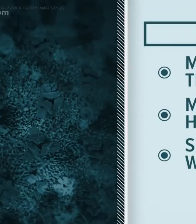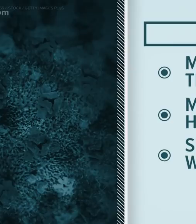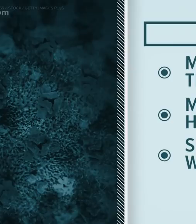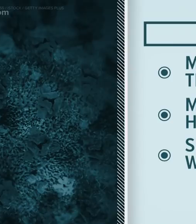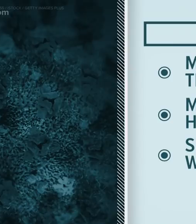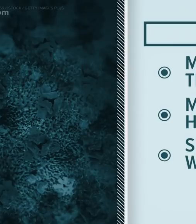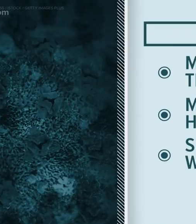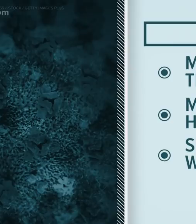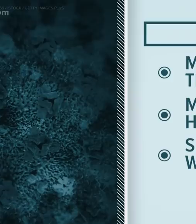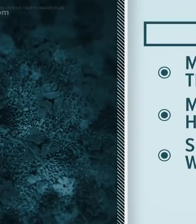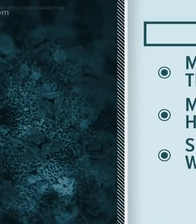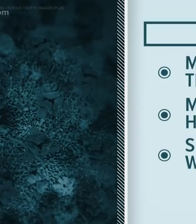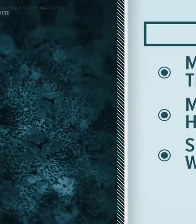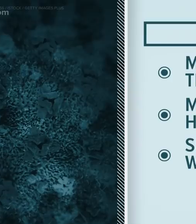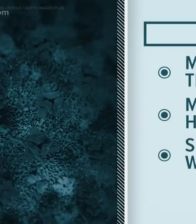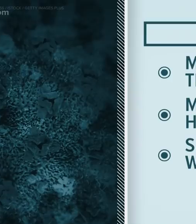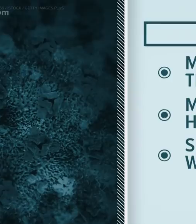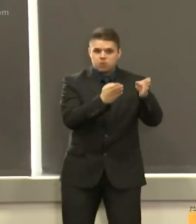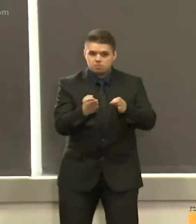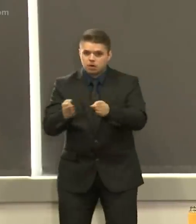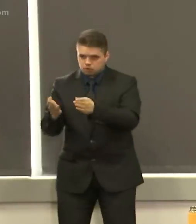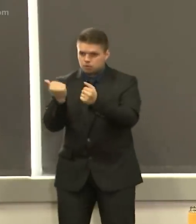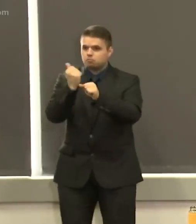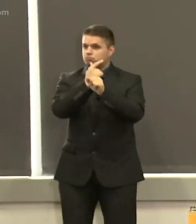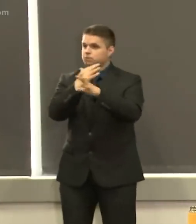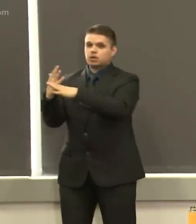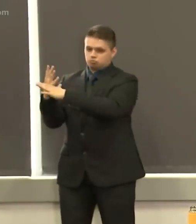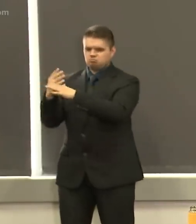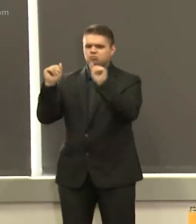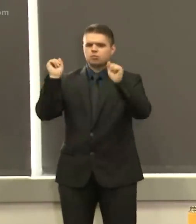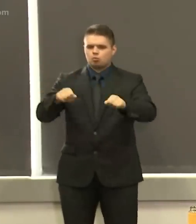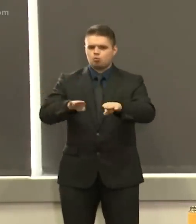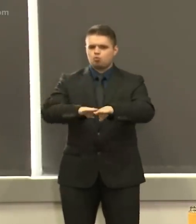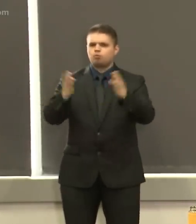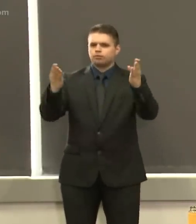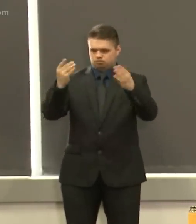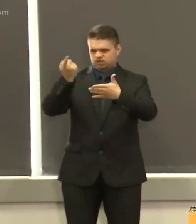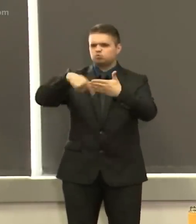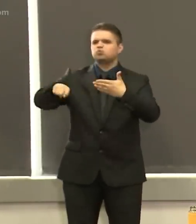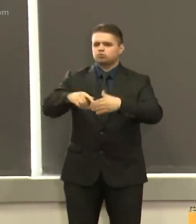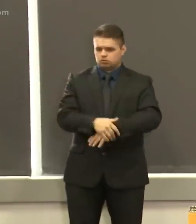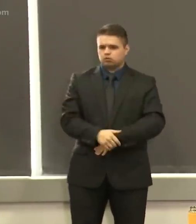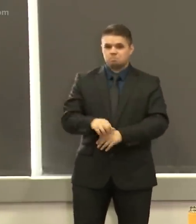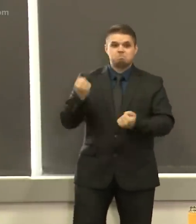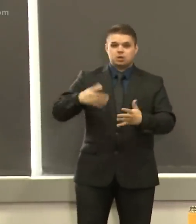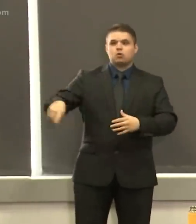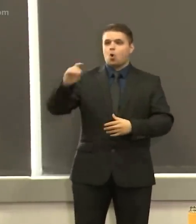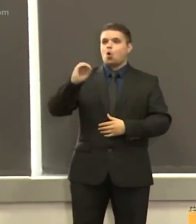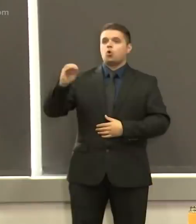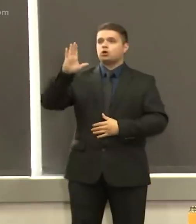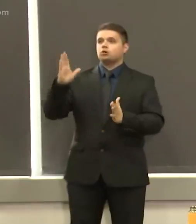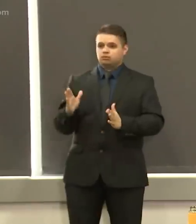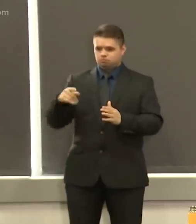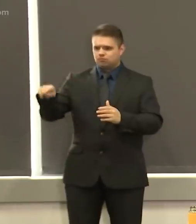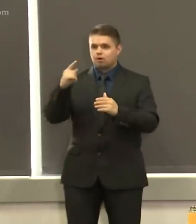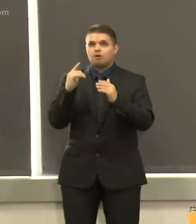THEY HAVE TO MAINTAIN ADEQUATE CAPACITY THEY HAVE TO MAINTAIN ADEQUATE CAPACITY IN THEY HAVE TO MAINTAIN ADEQUATE CAPACITY IN THE THEY HAVE TO MAINTAIN ADEQUATE CAPACITY IN THE CASE THEY HAVE TO MAINTAIN ADEQUATE CAPACITY IN THE CASE OF THEY HAVE TO MAINTAIN ADEQUATE CAPACITY IN THE CASE OF A THEY HAVE TO MAINTAIN ADEQUATE CAPACITY IN THE CASE OF A VIRUS CAPACITY IN THE CASE OF A VIRUS CAPACITY IN THE CASE OF A VIRUS SURGE. SURGE. SURGE. AND SURGE. AND THREE, SURGE. AND THREE, THEY SURGE. AND THREE, THEY HAVE SURGE. AND THREE, THEY HAVE TO SURGE. AND THREE, THEY HAVE TO SUPPORT AND THREE, THEY HAVE TO SUPPORT AND THREE, THEY HAVE TO SUPPORT THE AND THREE, THEY HAVE TO SUPPORT THE HEALTHCARE